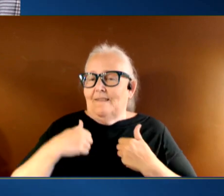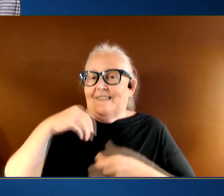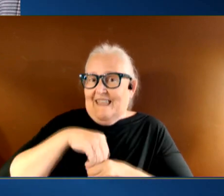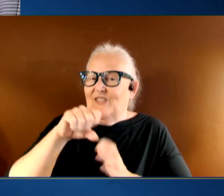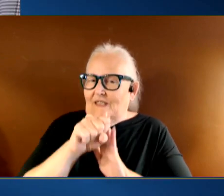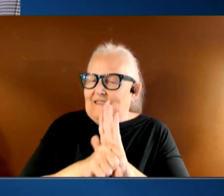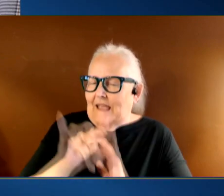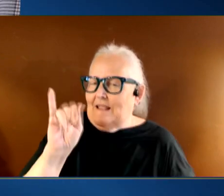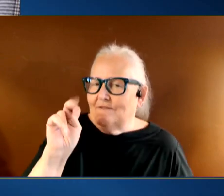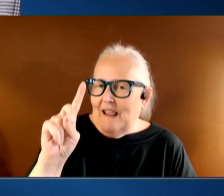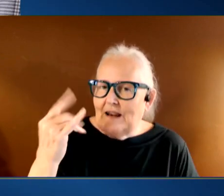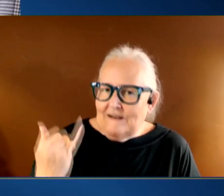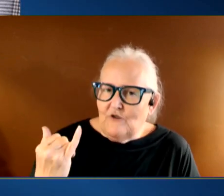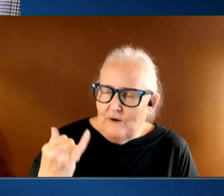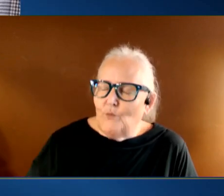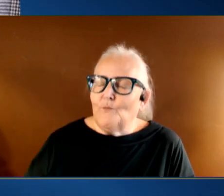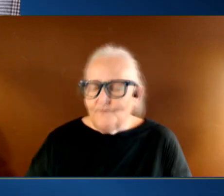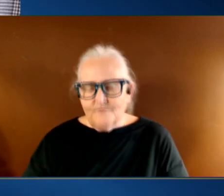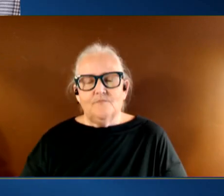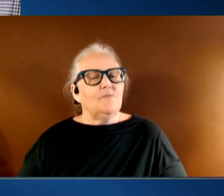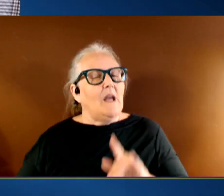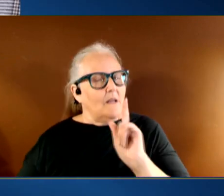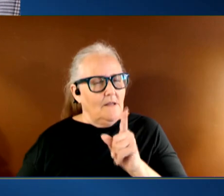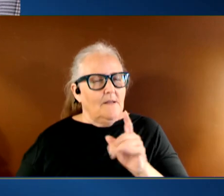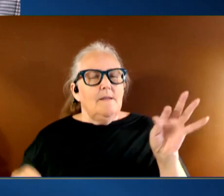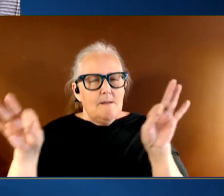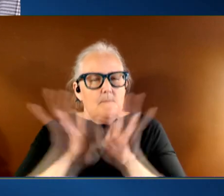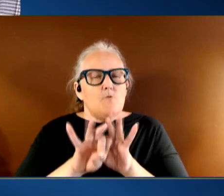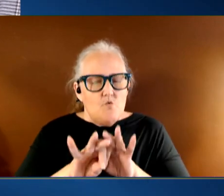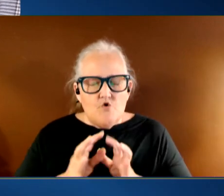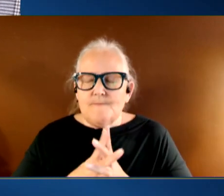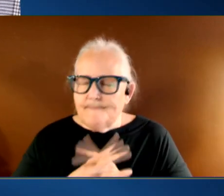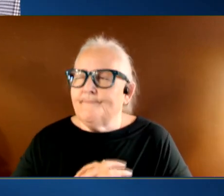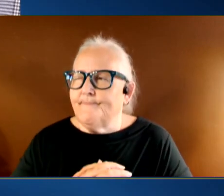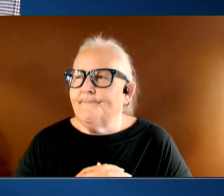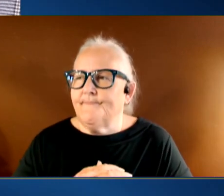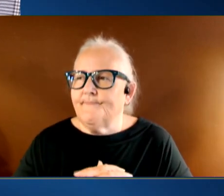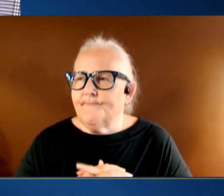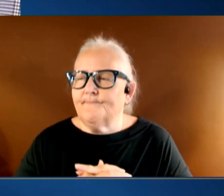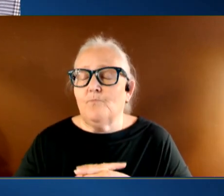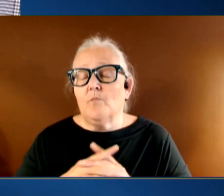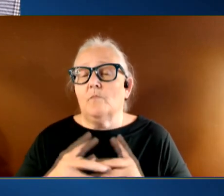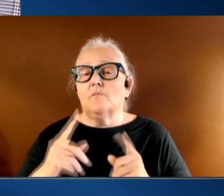And that's really important because I think what struck me when Captain Burton was talking